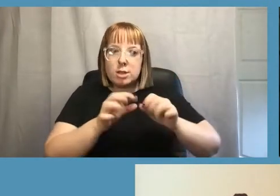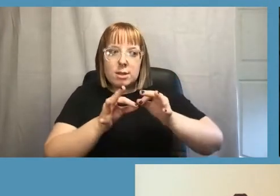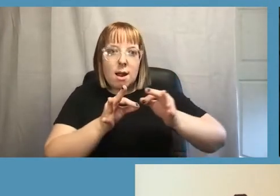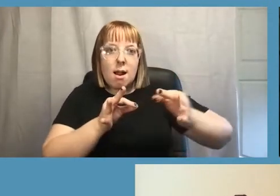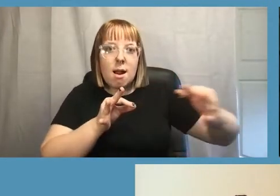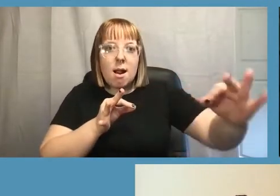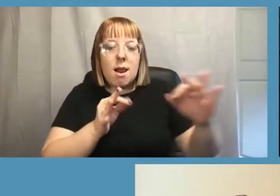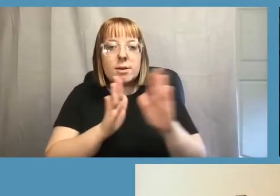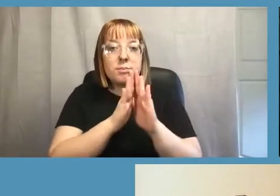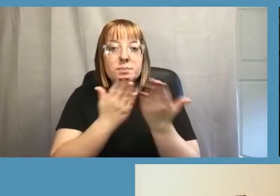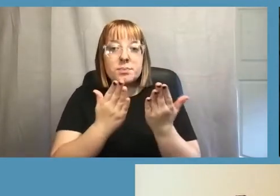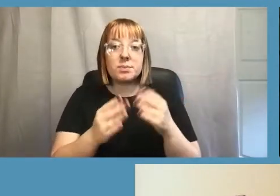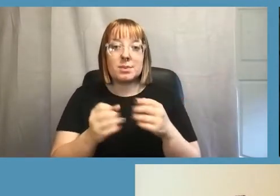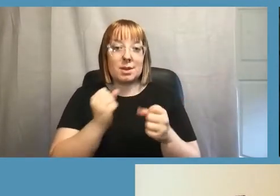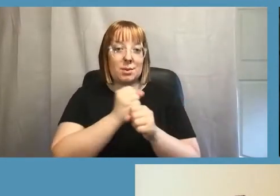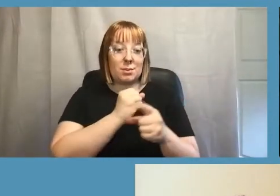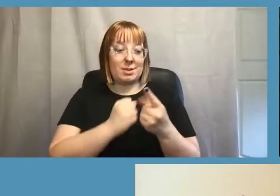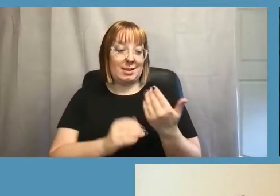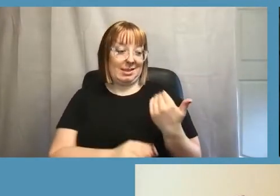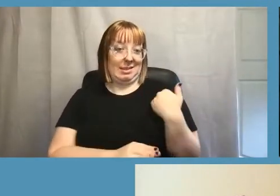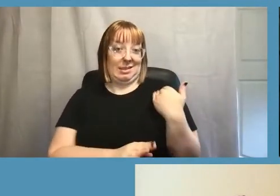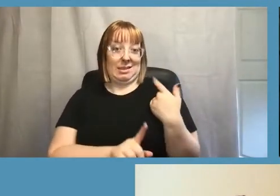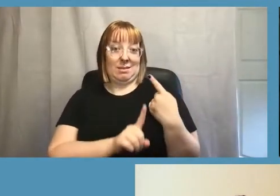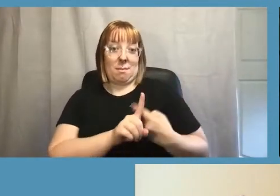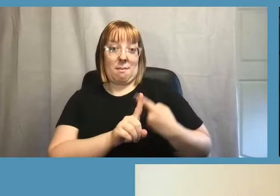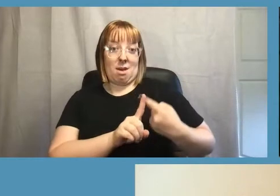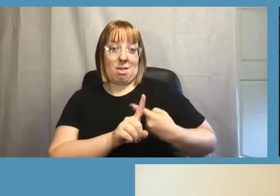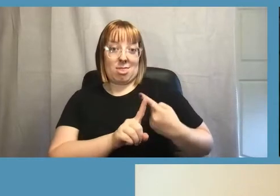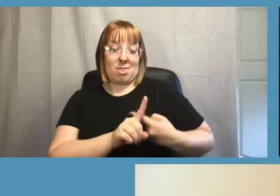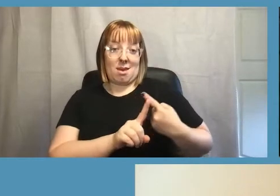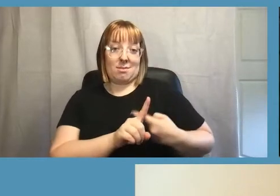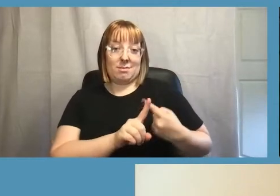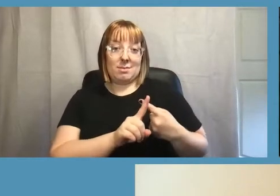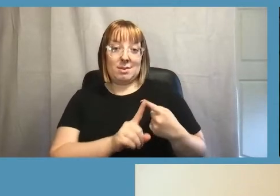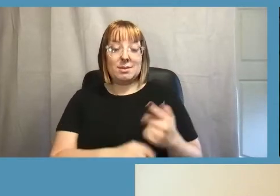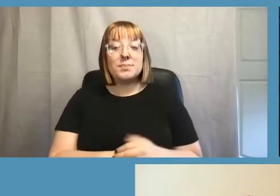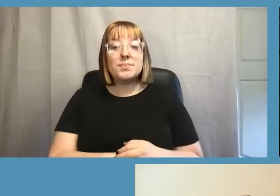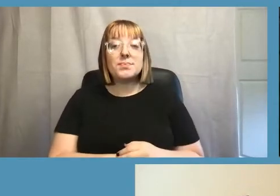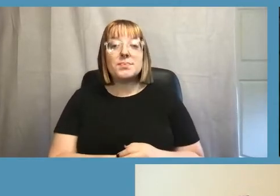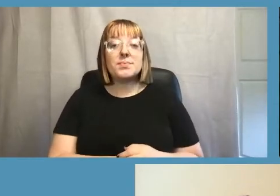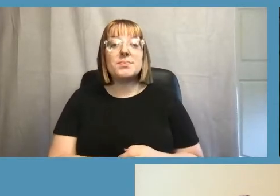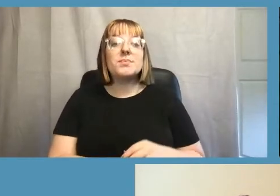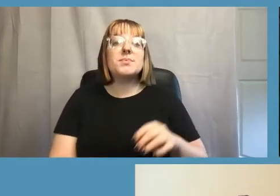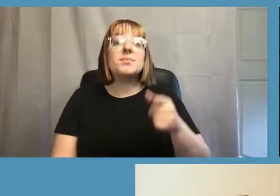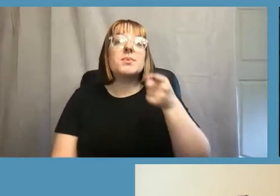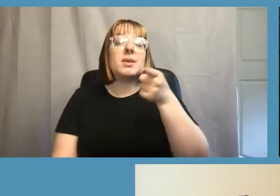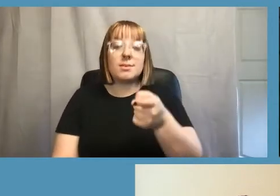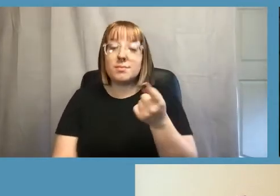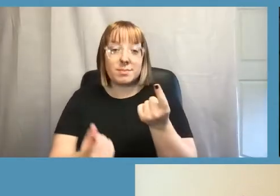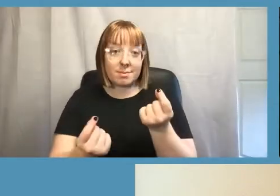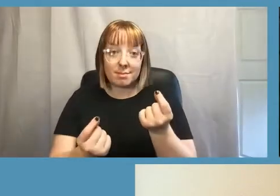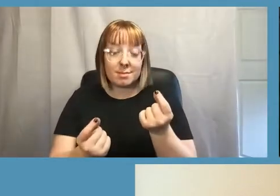was released earlier this month through mit press gaskins served as board president of the national